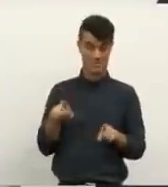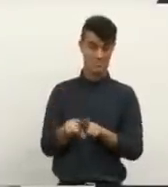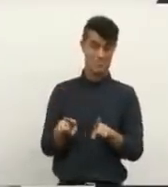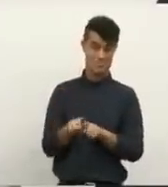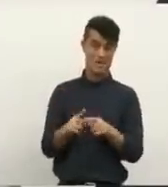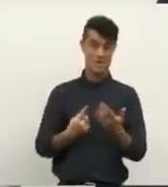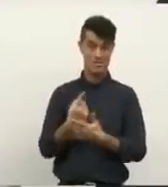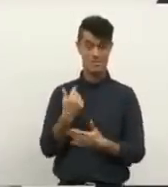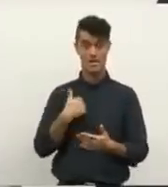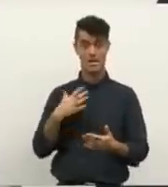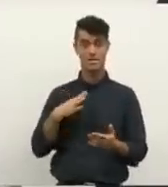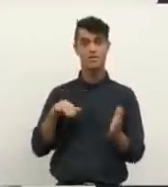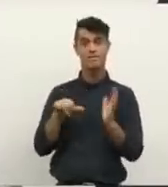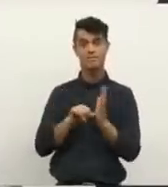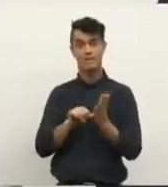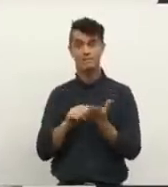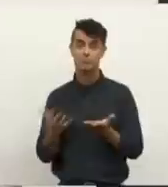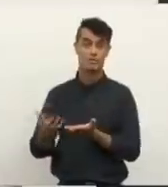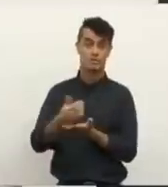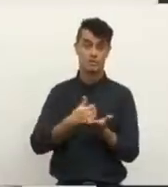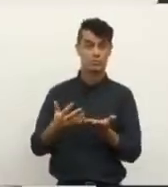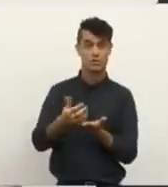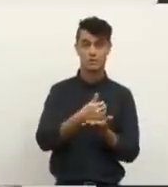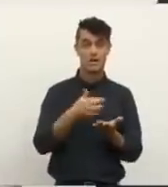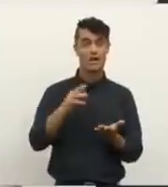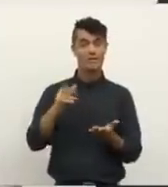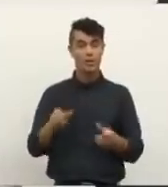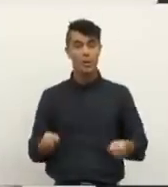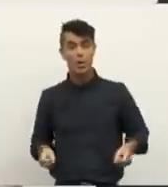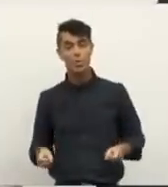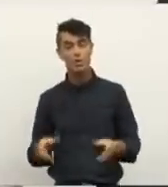we used to have to fundraise for wheelchairs because the state government